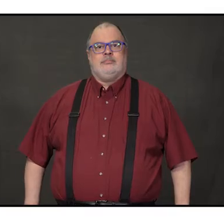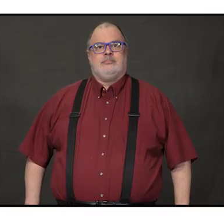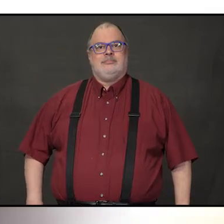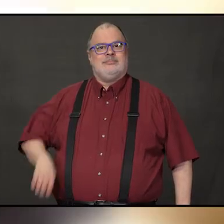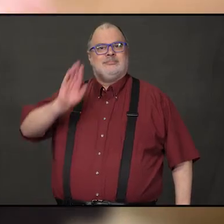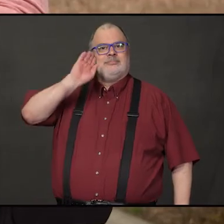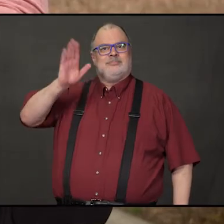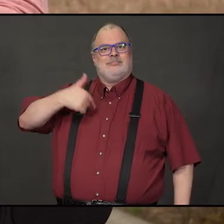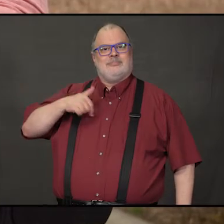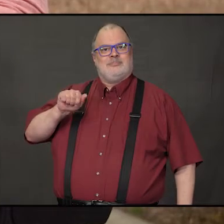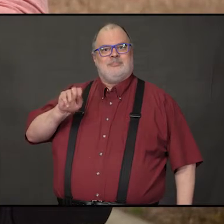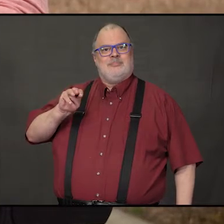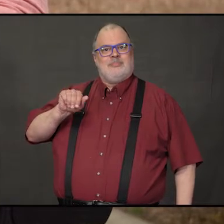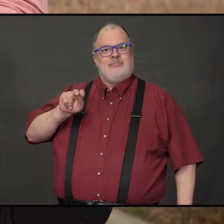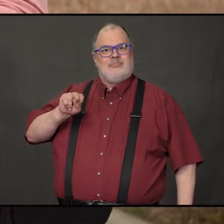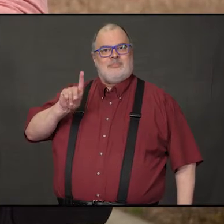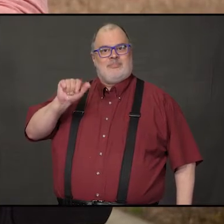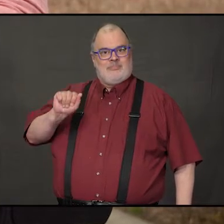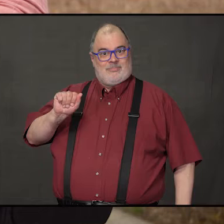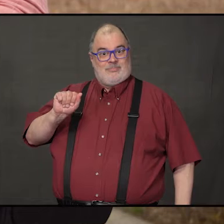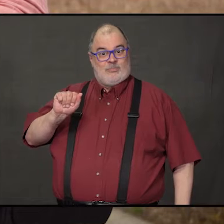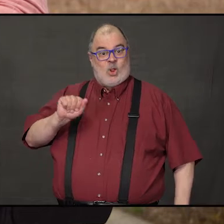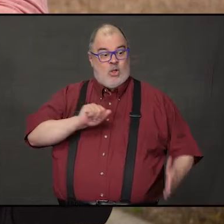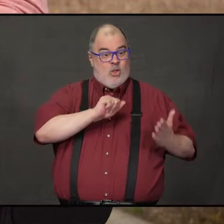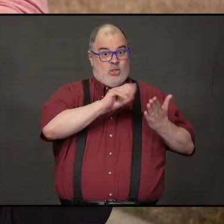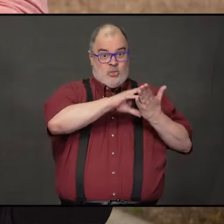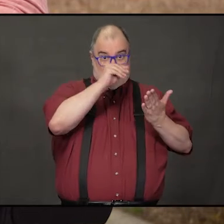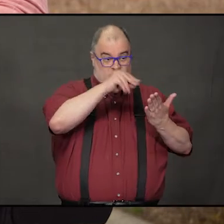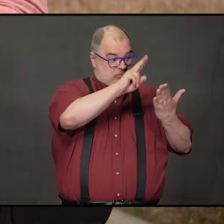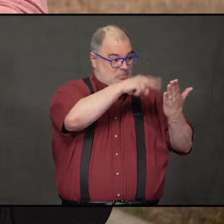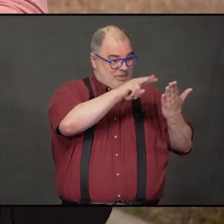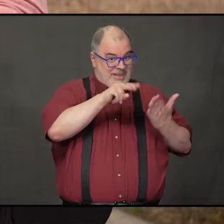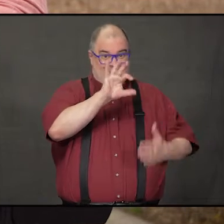sources - not random Facebook posts! I also talked with my doctor.